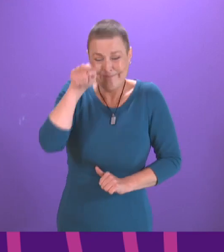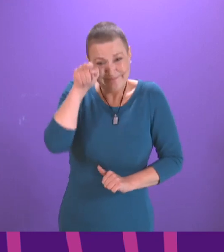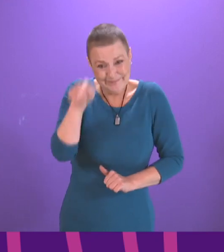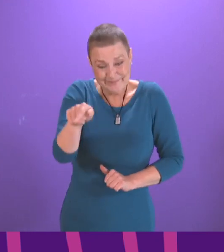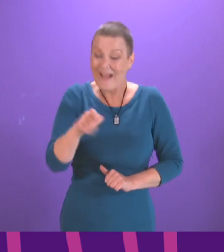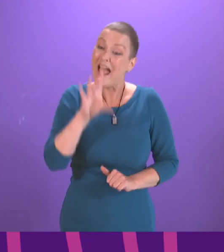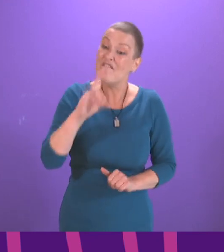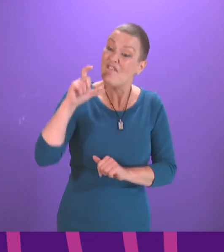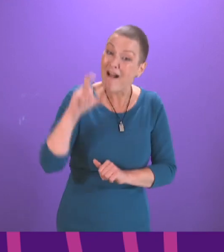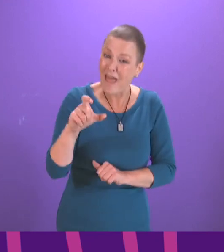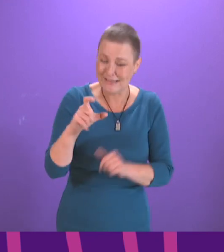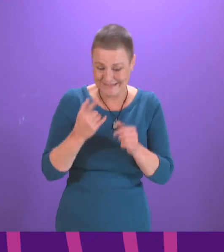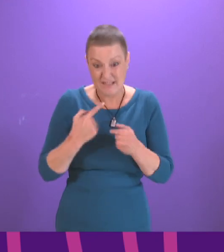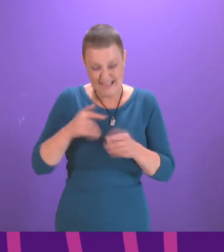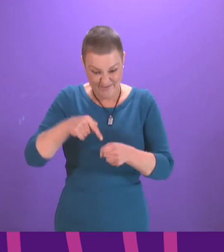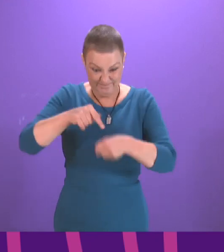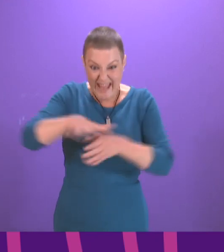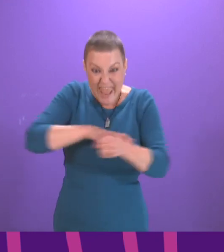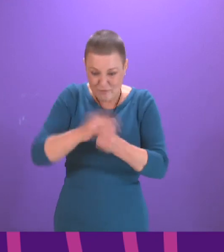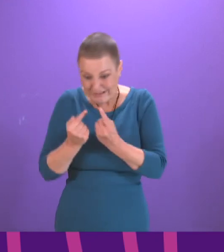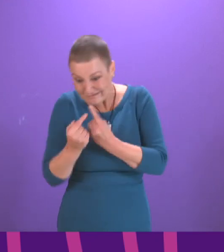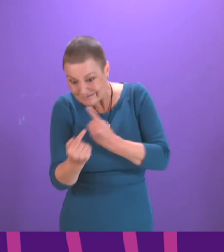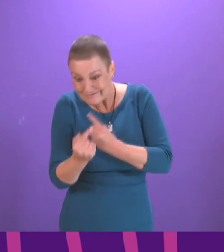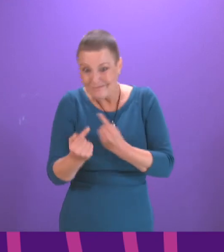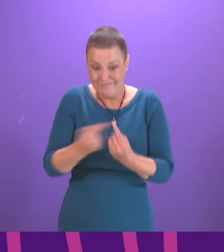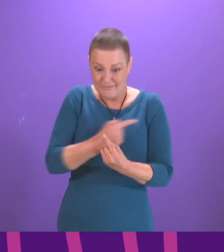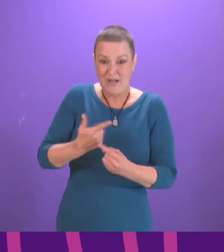between Inverclyde and other parts of west central Scotland that have high transmission